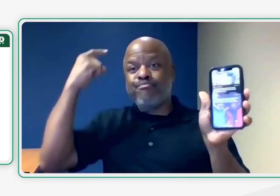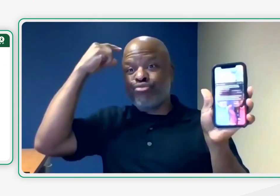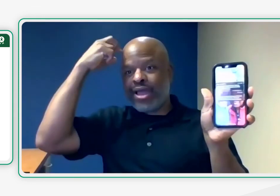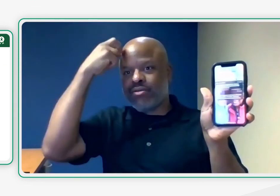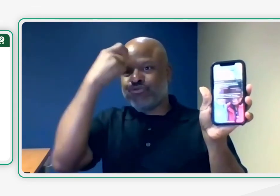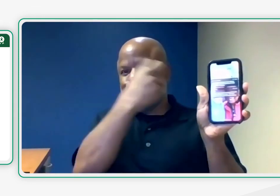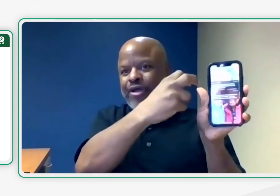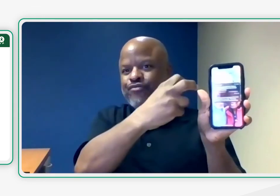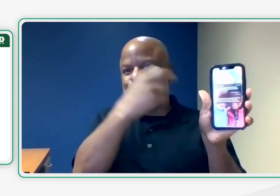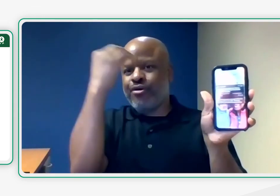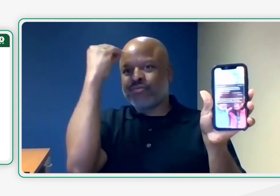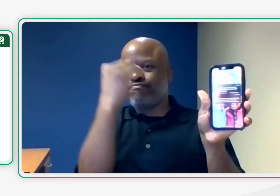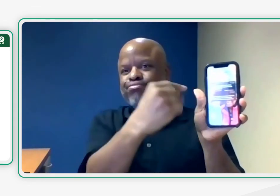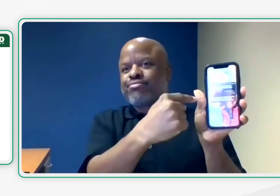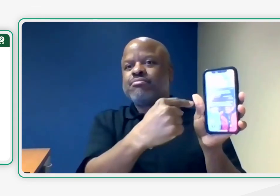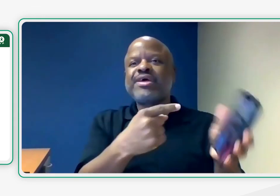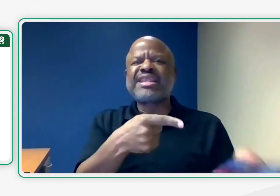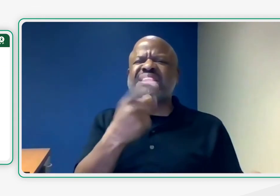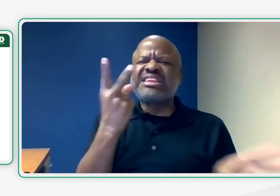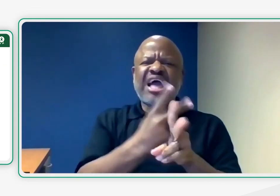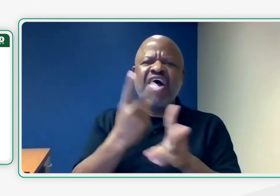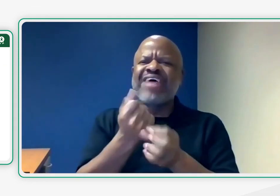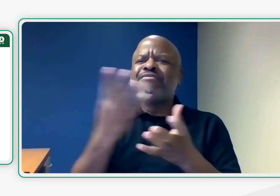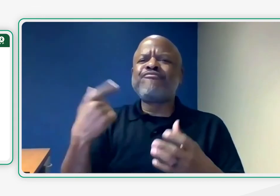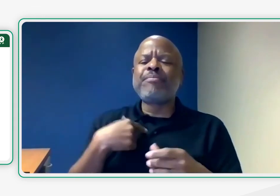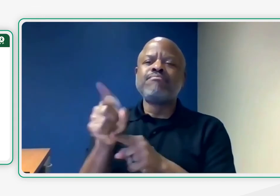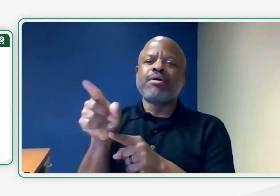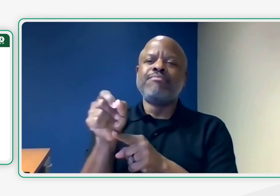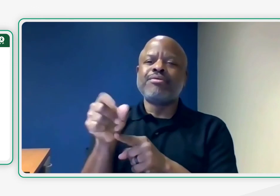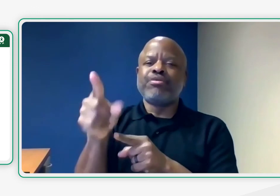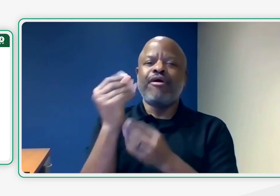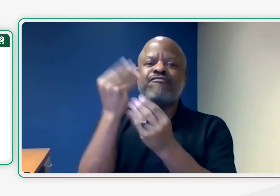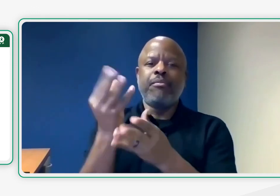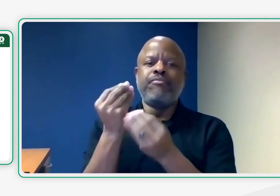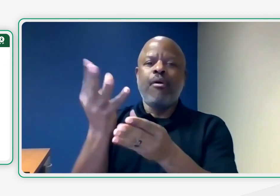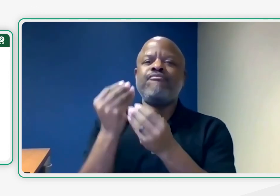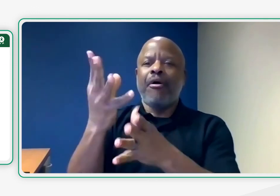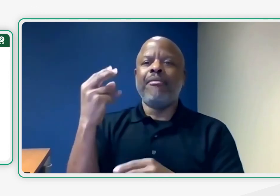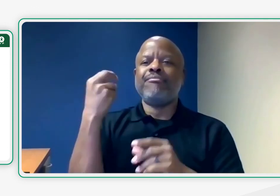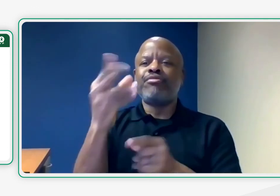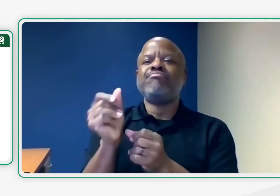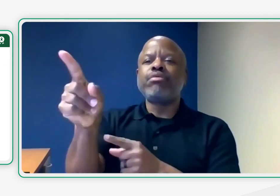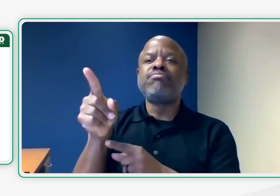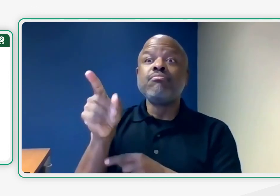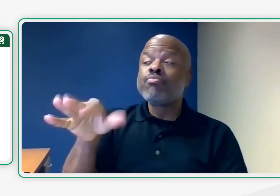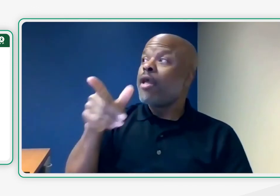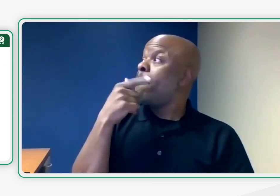And it feels like this phone is becoming my second brain, and that my brain is just transferred directly to that phone. It takes care of everything for me,